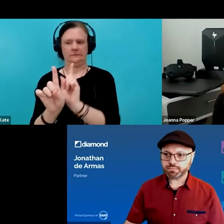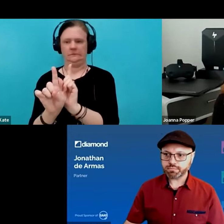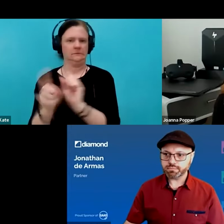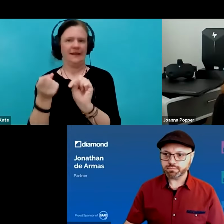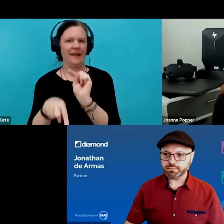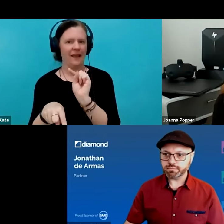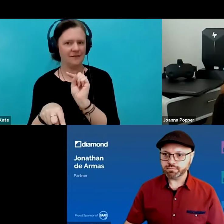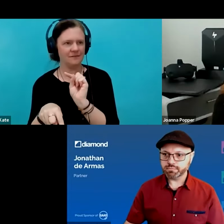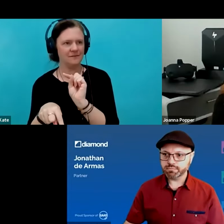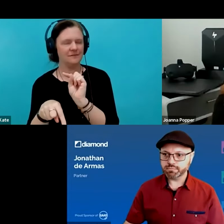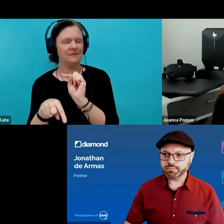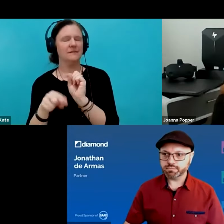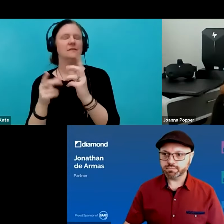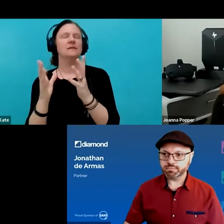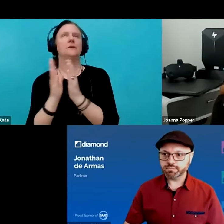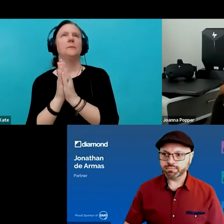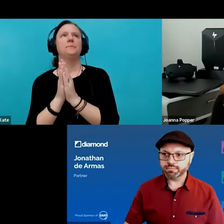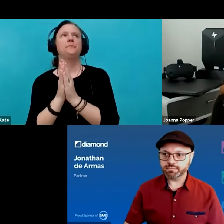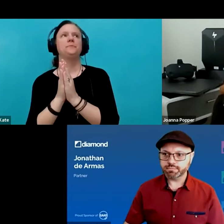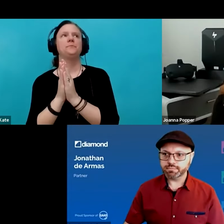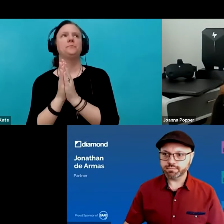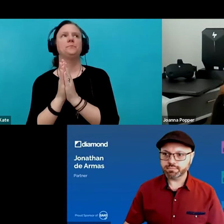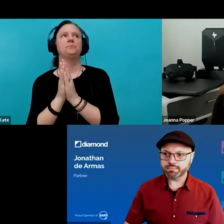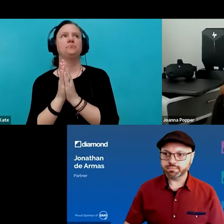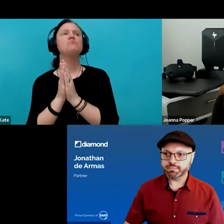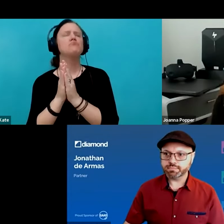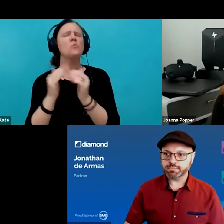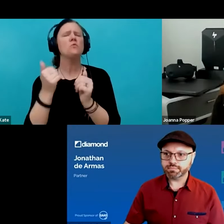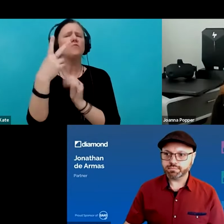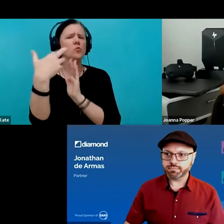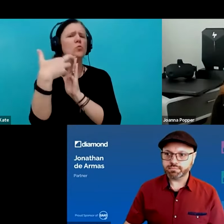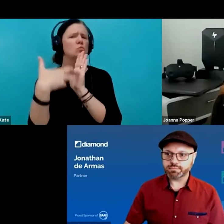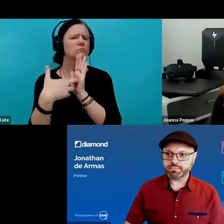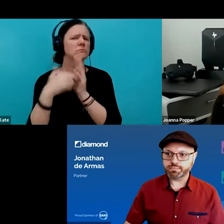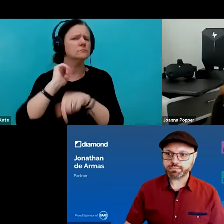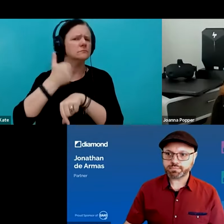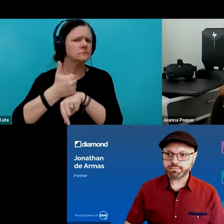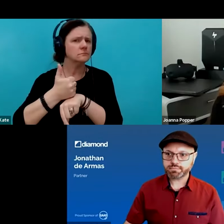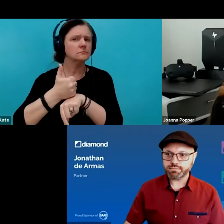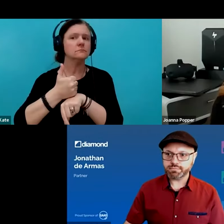Christina Heller: we've adopted a few best practices. One is as few people on